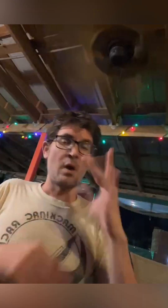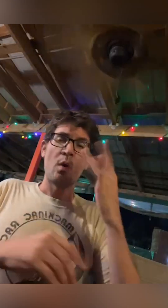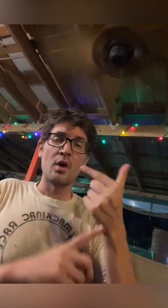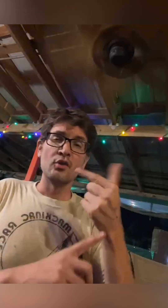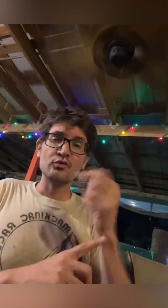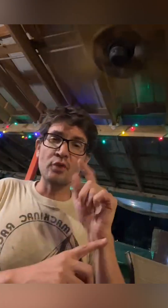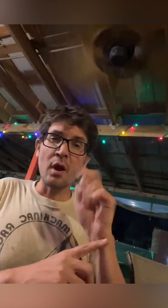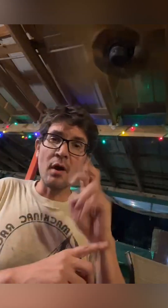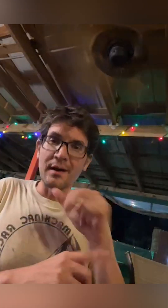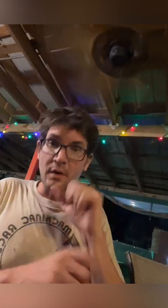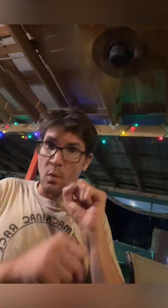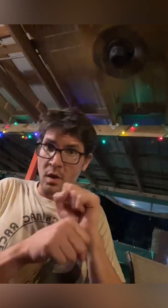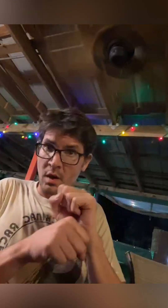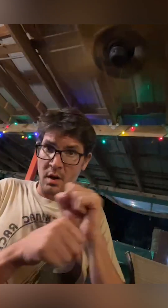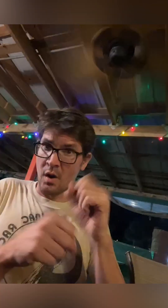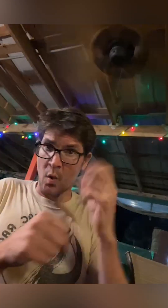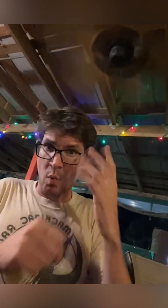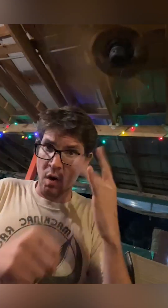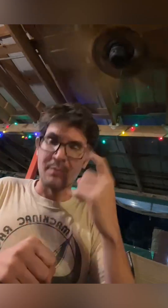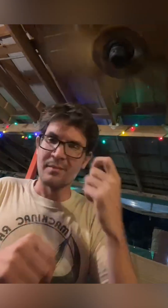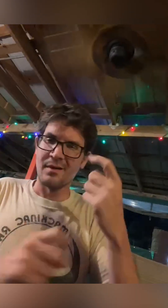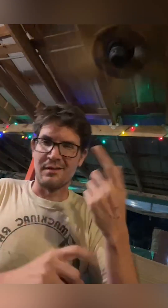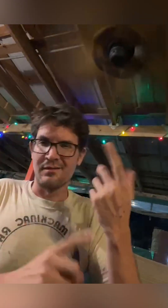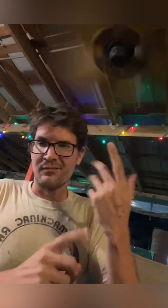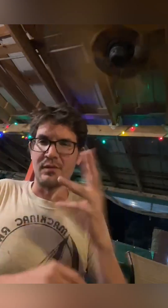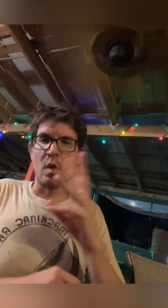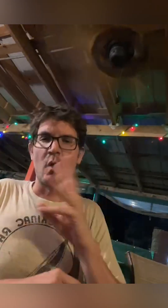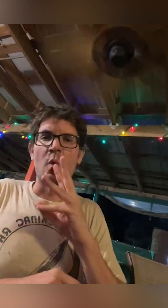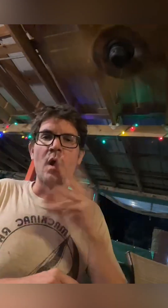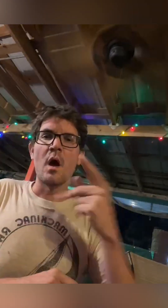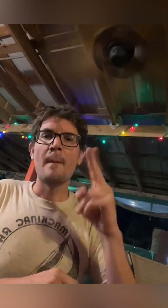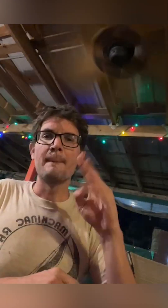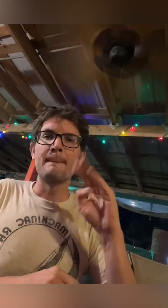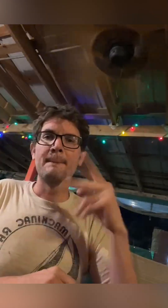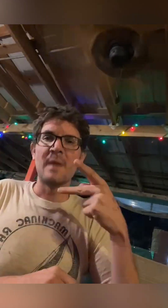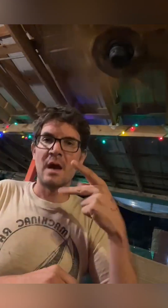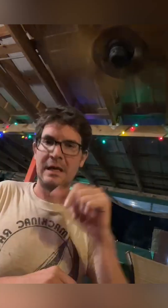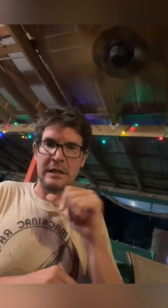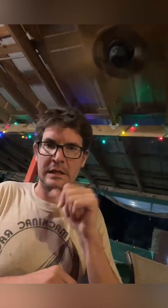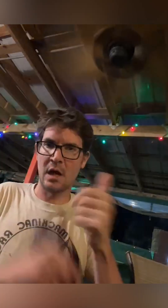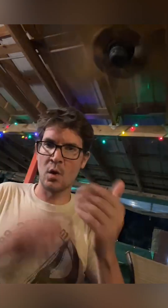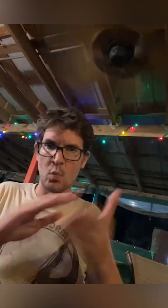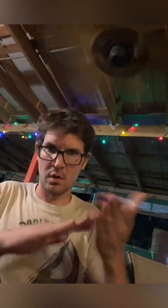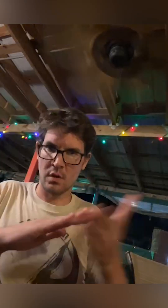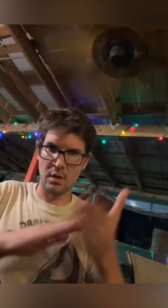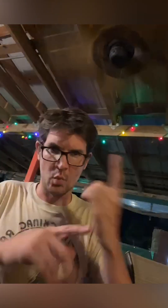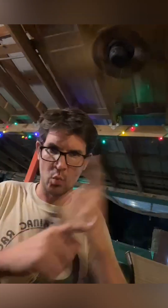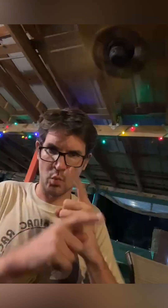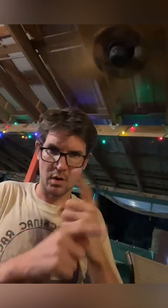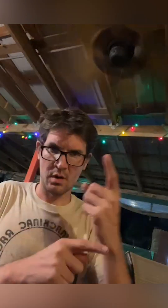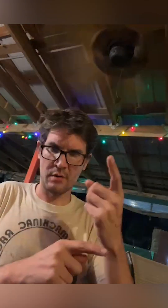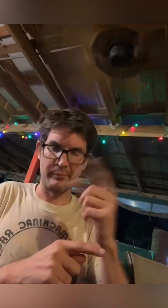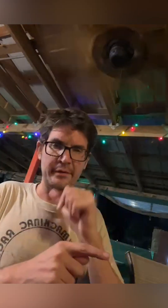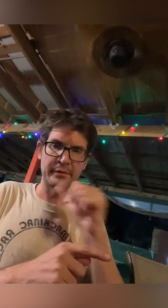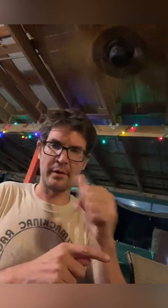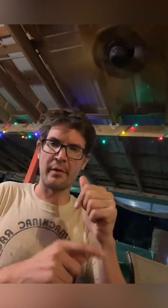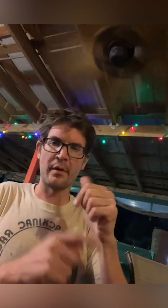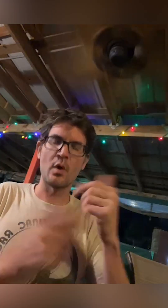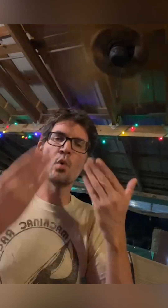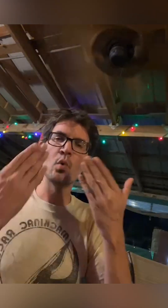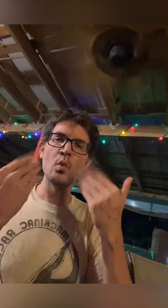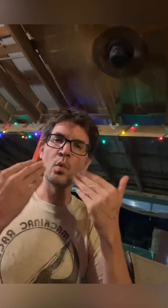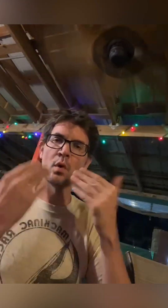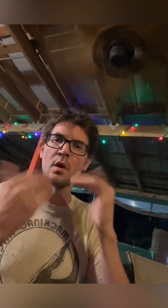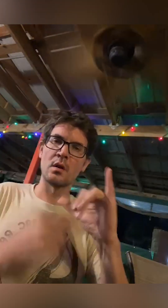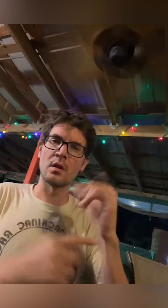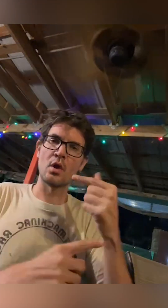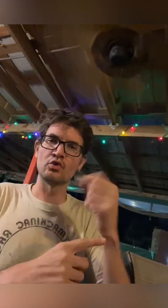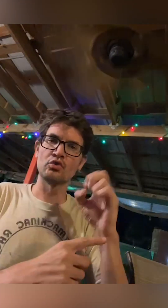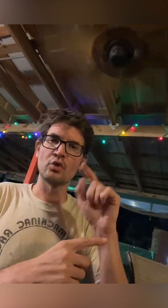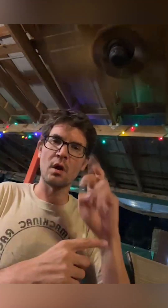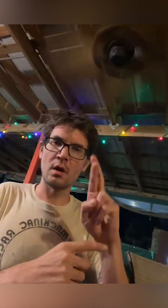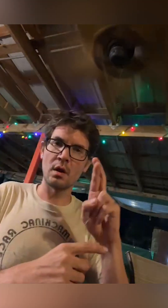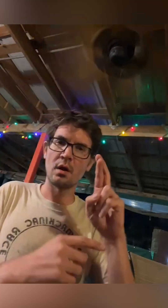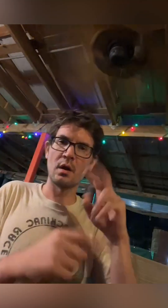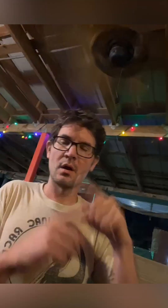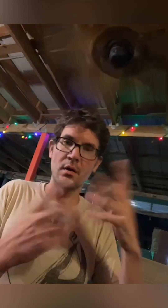The generator wasn’t running right because the pump wasn’t working, and that pump is what cools the generator.